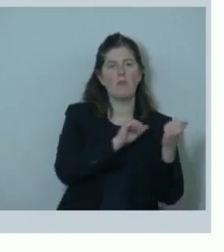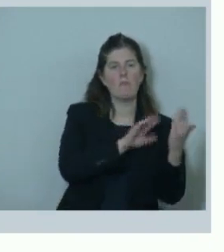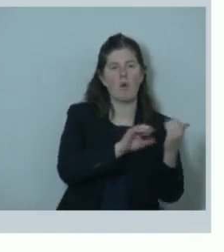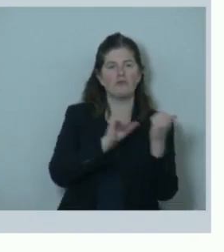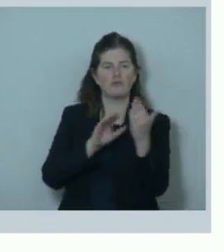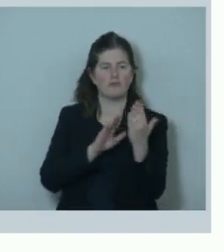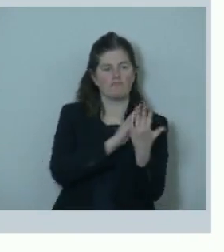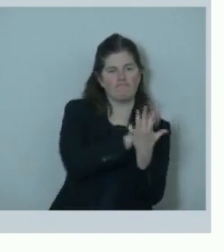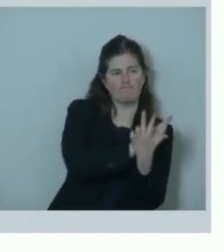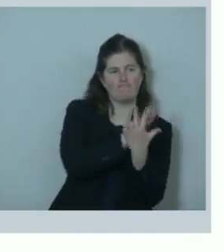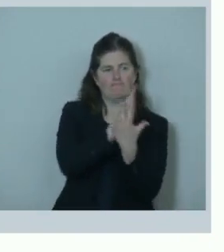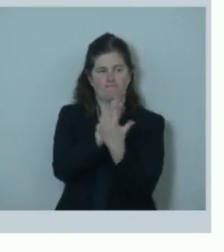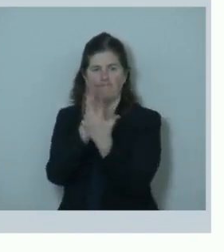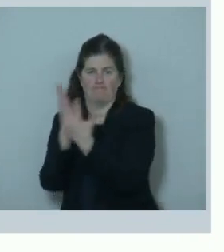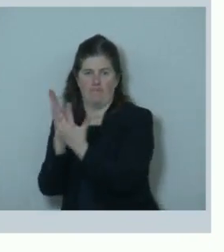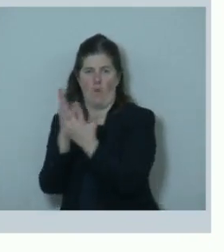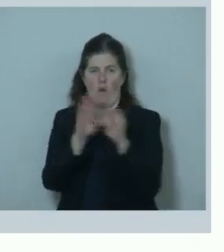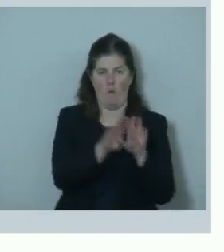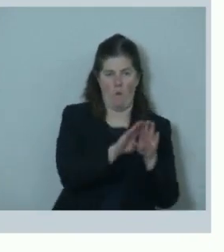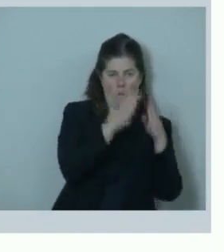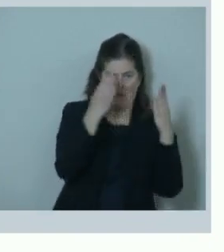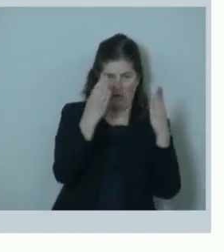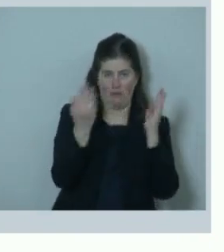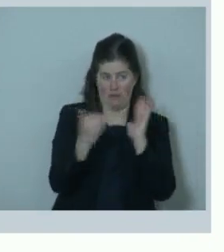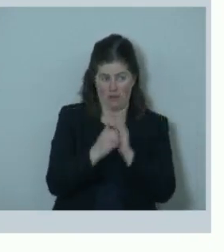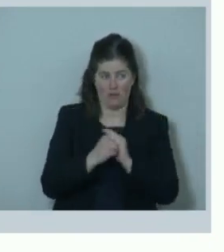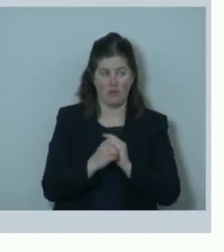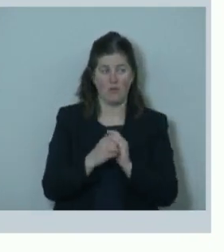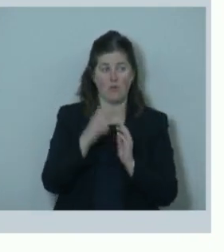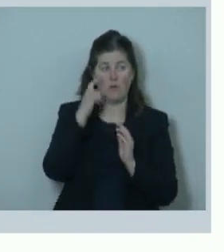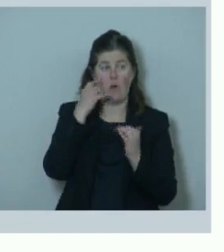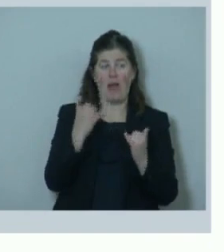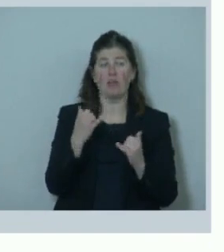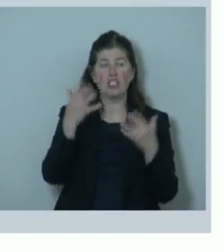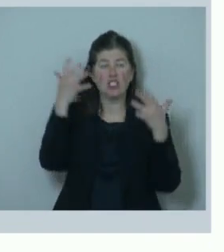YOU ALREADY SAW I LEAN IN.